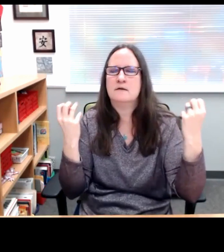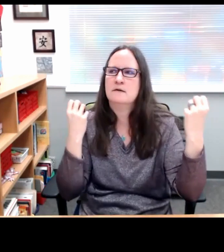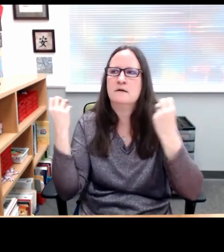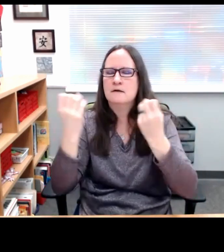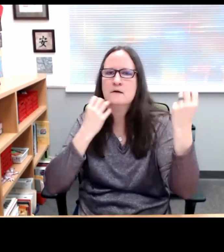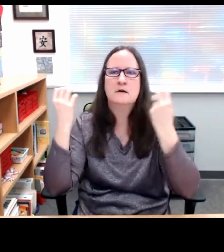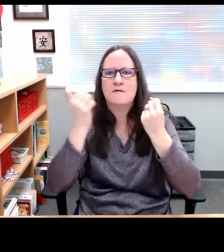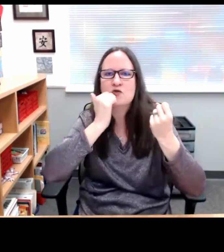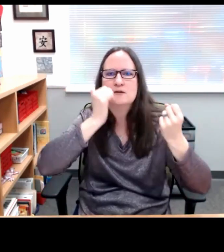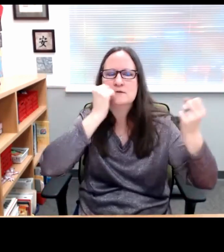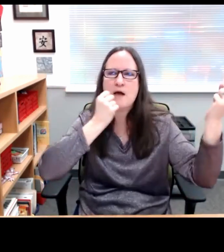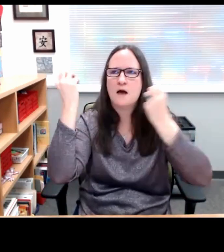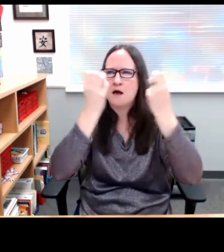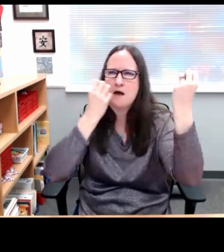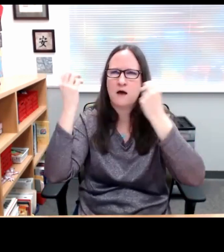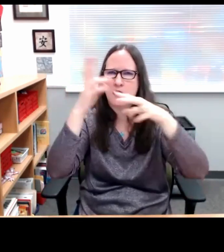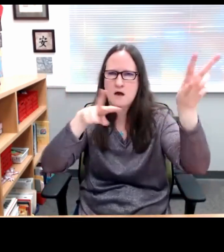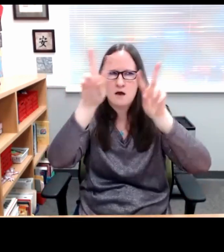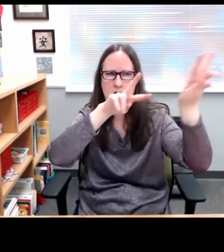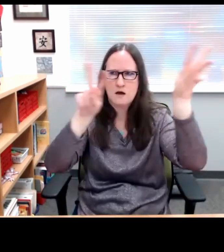when they see everyone signing around them on a daily basis.